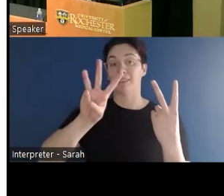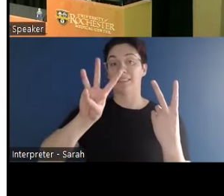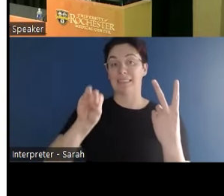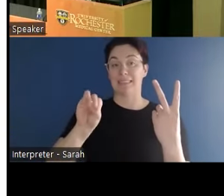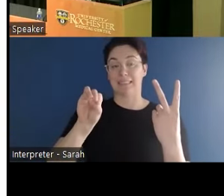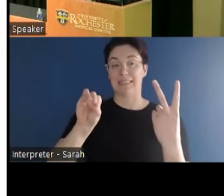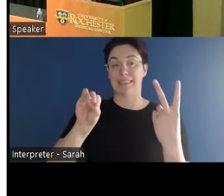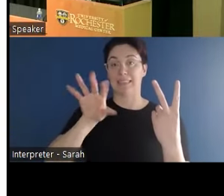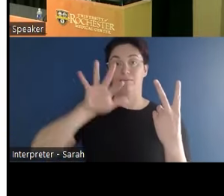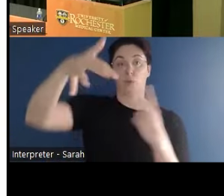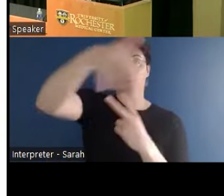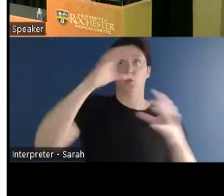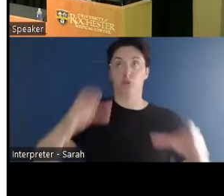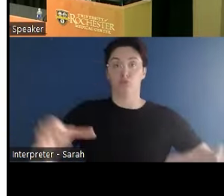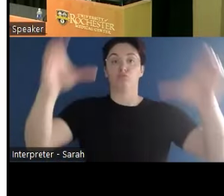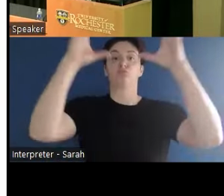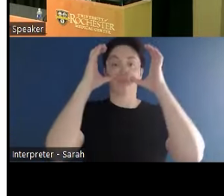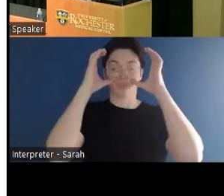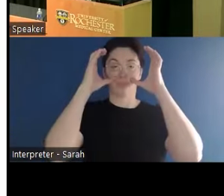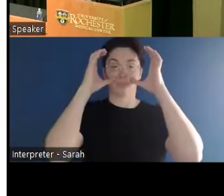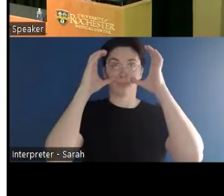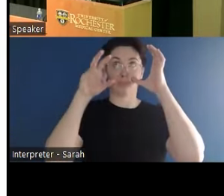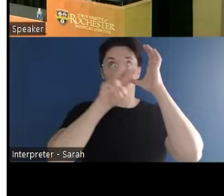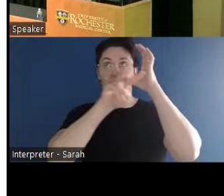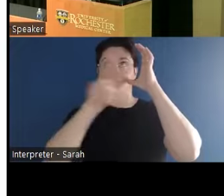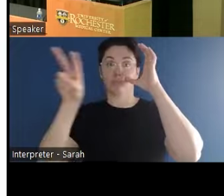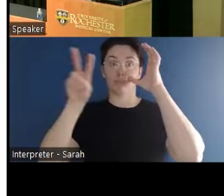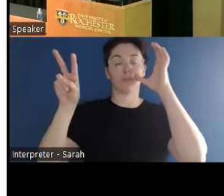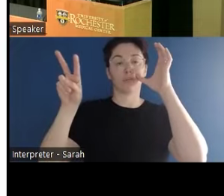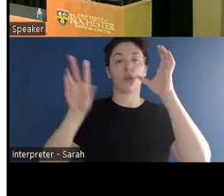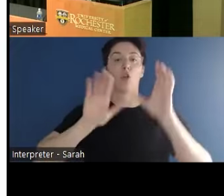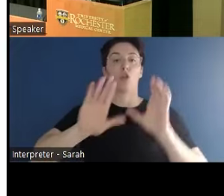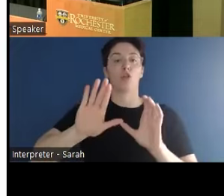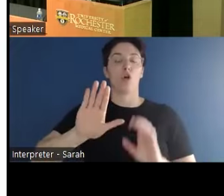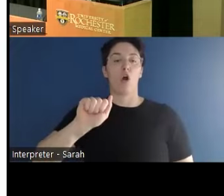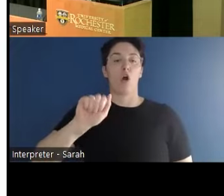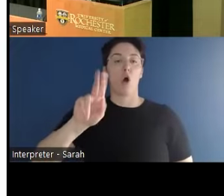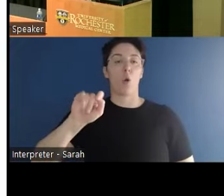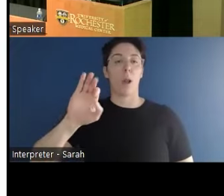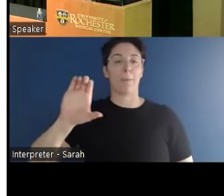headset while their autonomic responses were recorded So I actually created those videos in